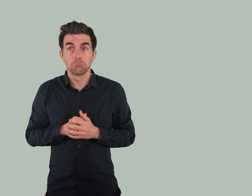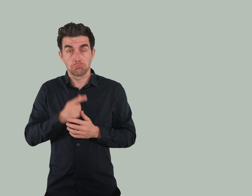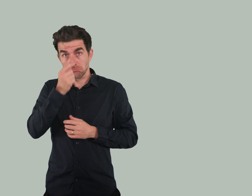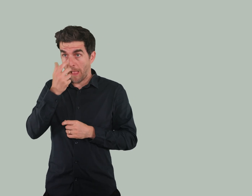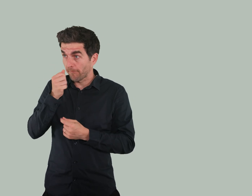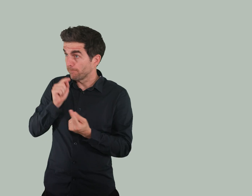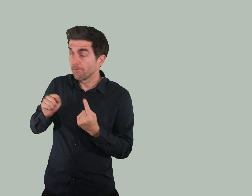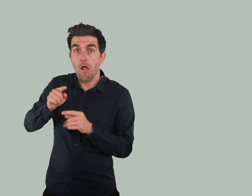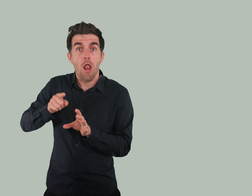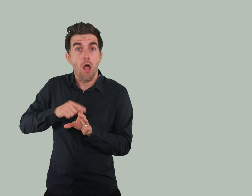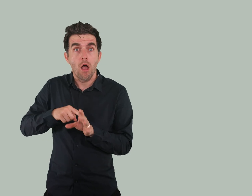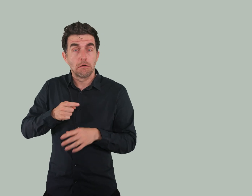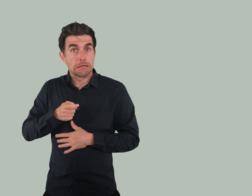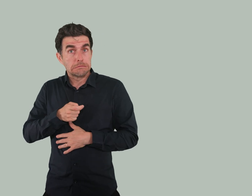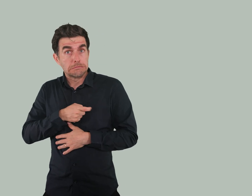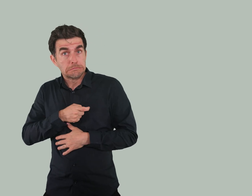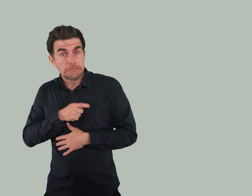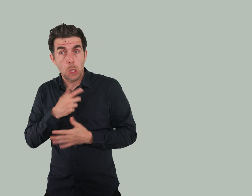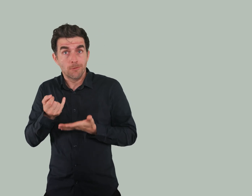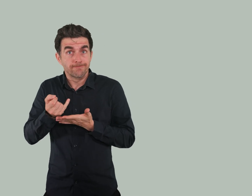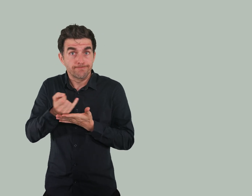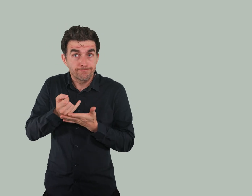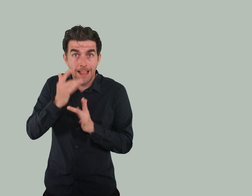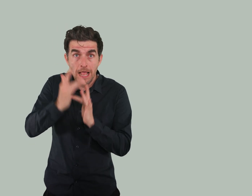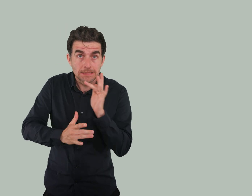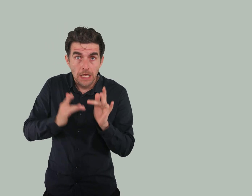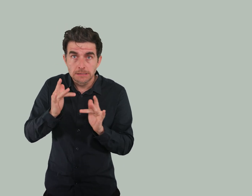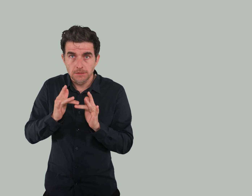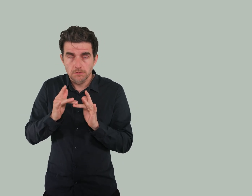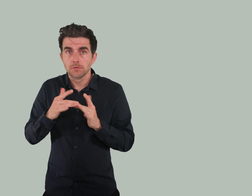A young person with anxiety, weak digital access,